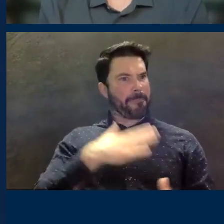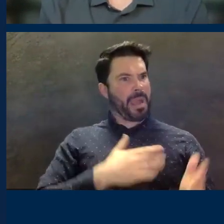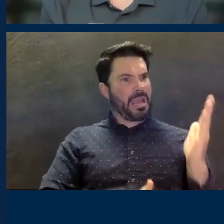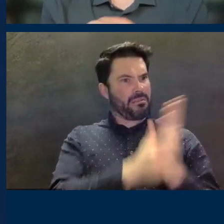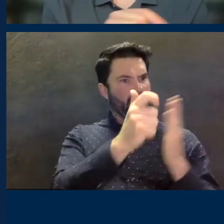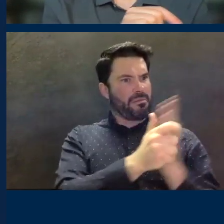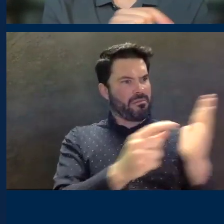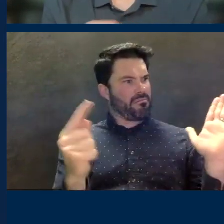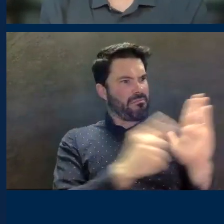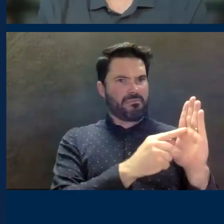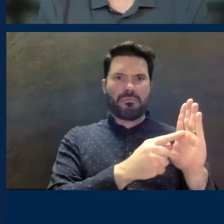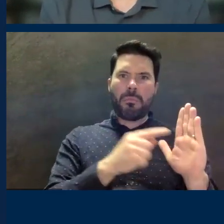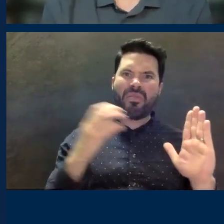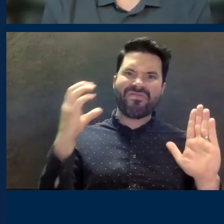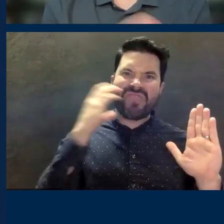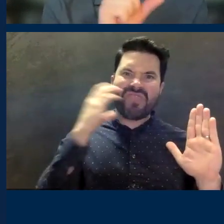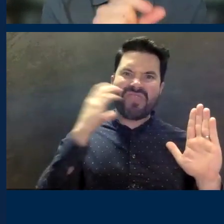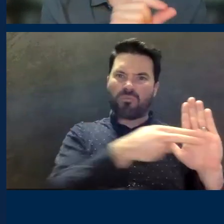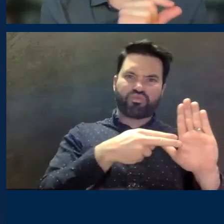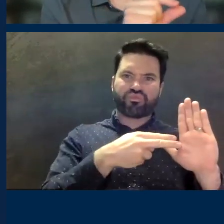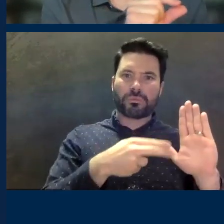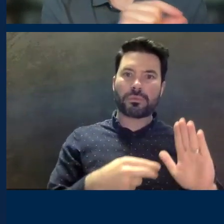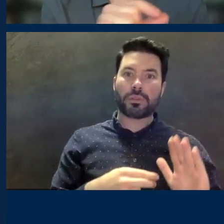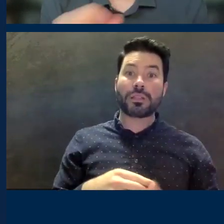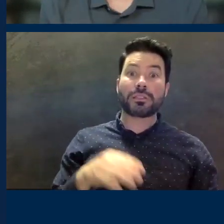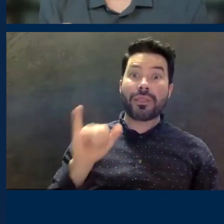And what we realized is that bolded it was, DO NOT